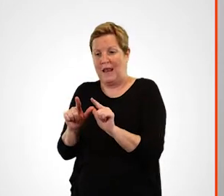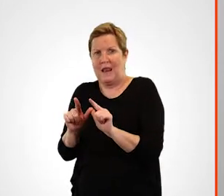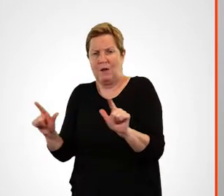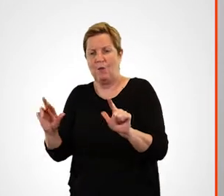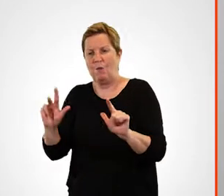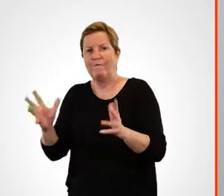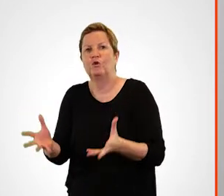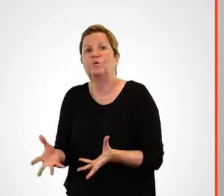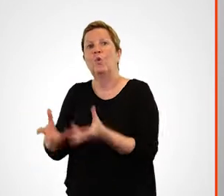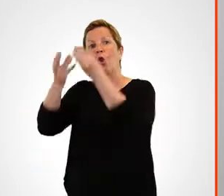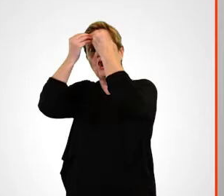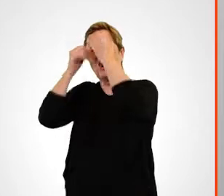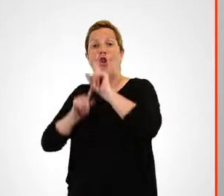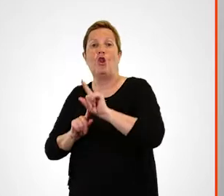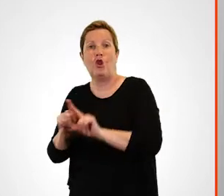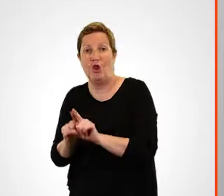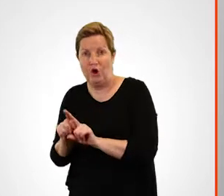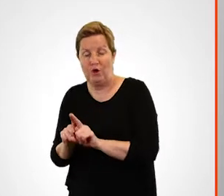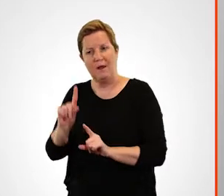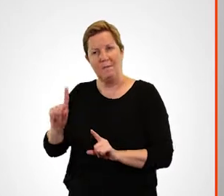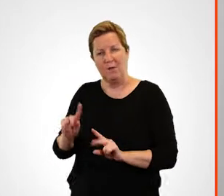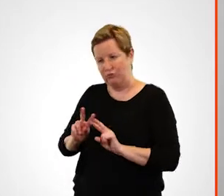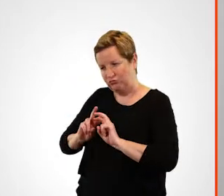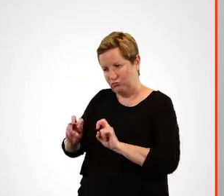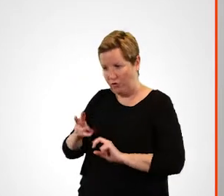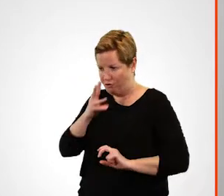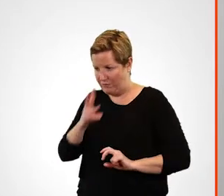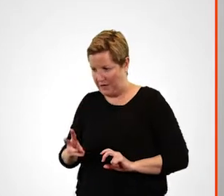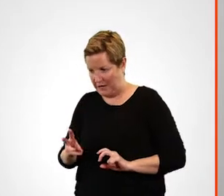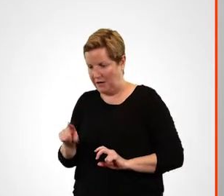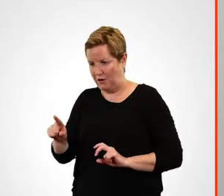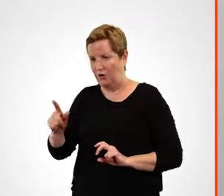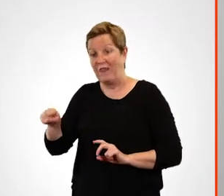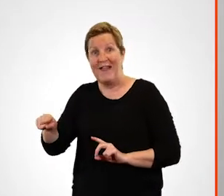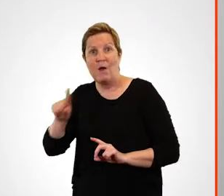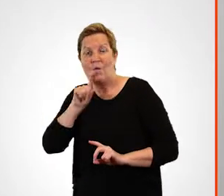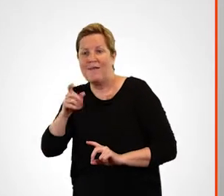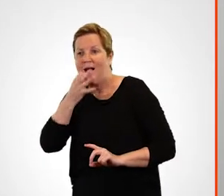but what you're looking for in a 3-year-old is the question why.